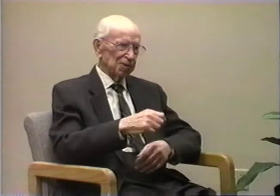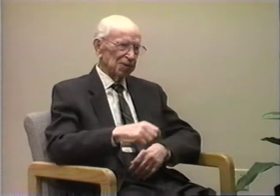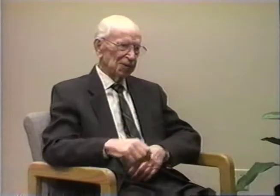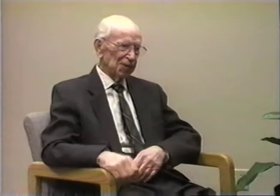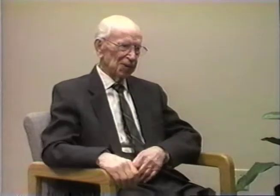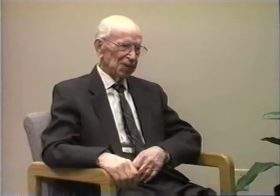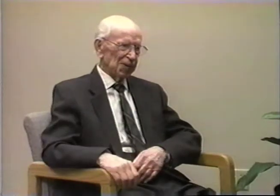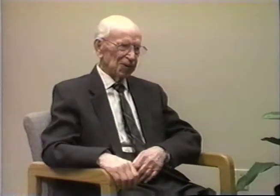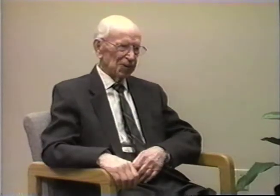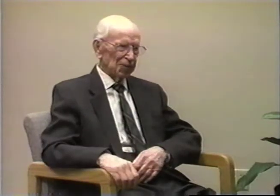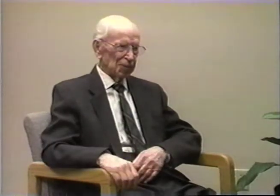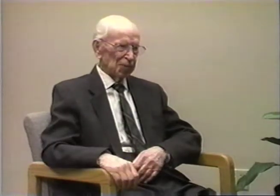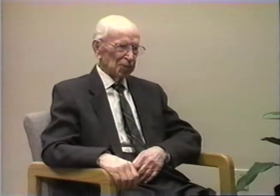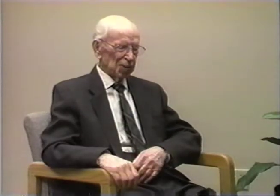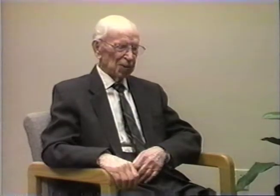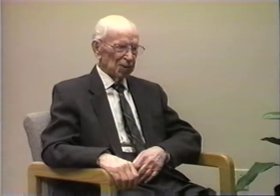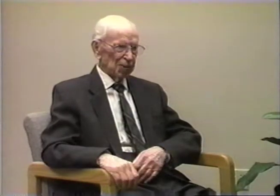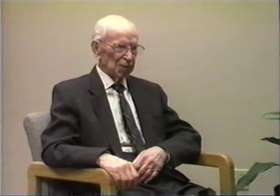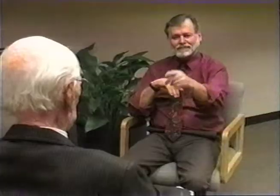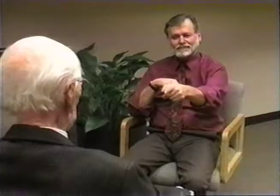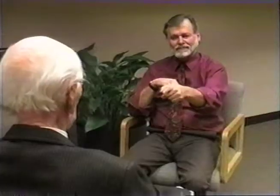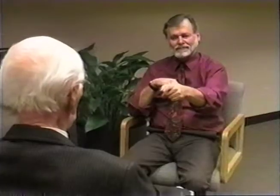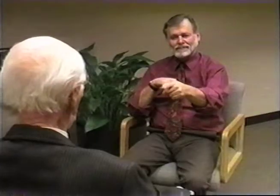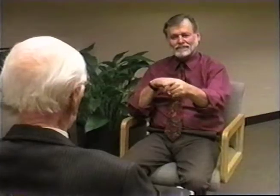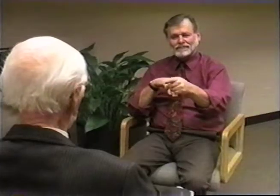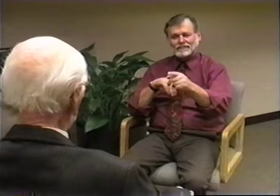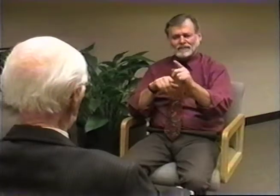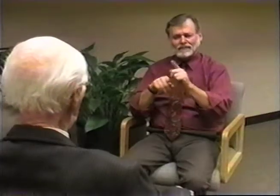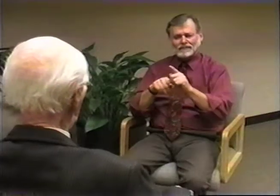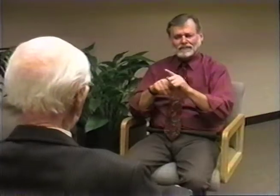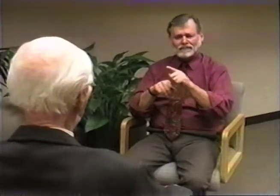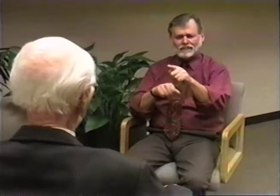but involved with their bylaws I believe for about twenty years, too.